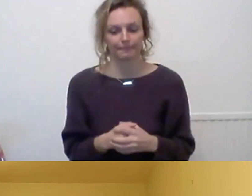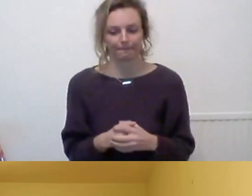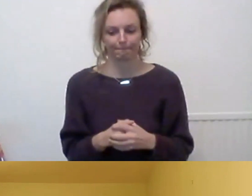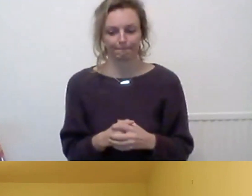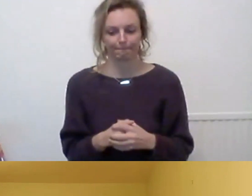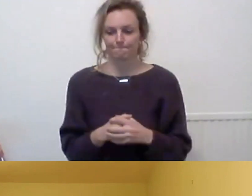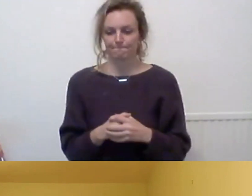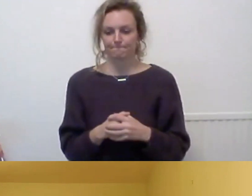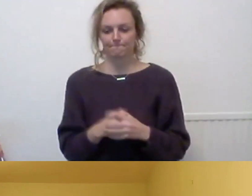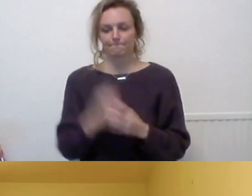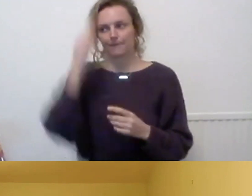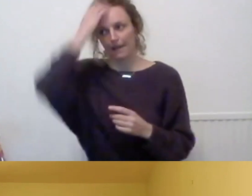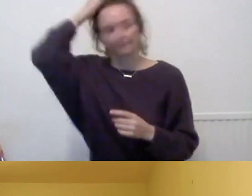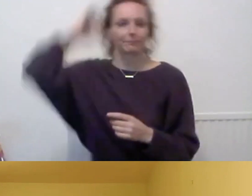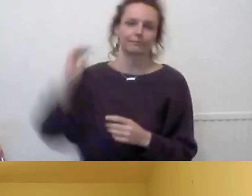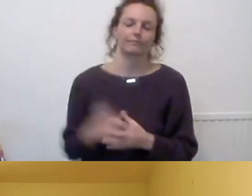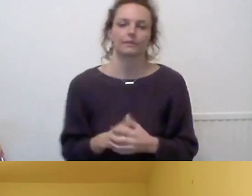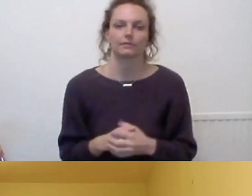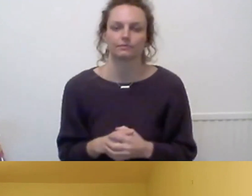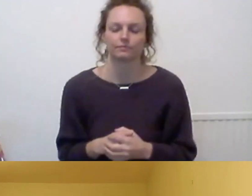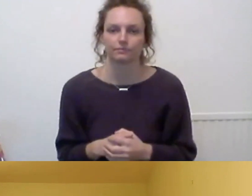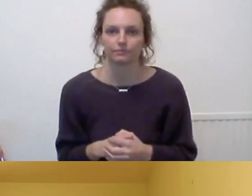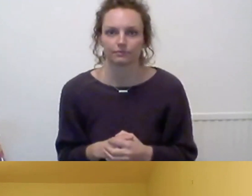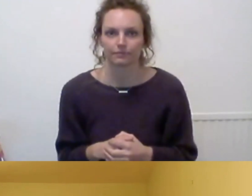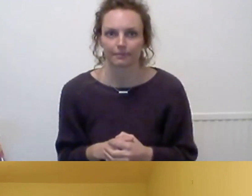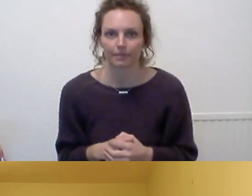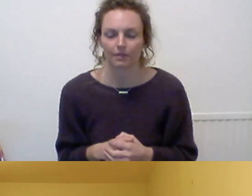I'm not saying the majority of my patients, but I am saying there's enough of them coming through